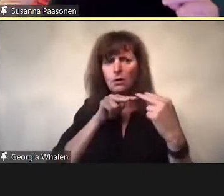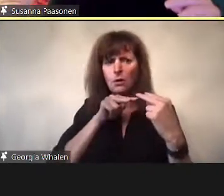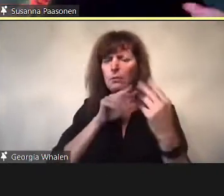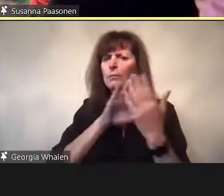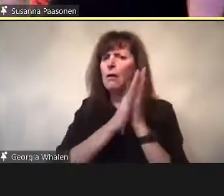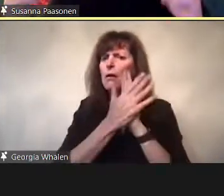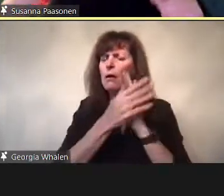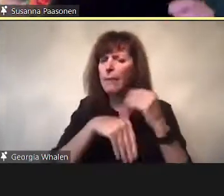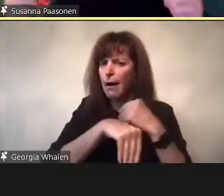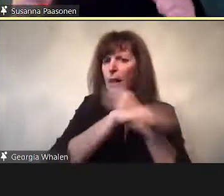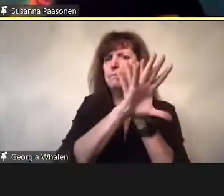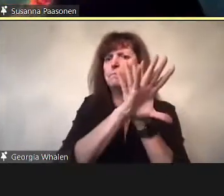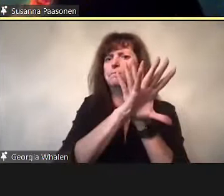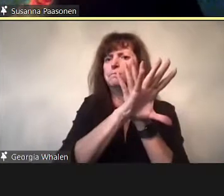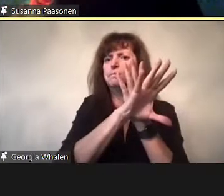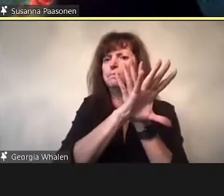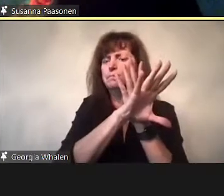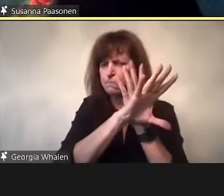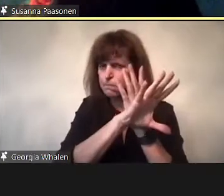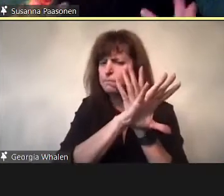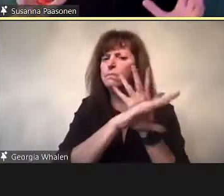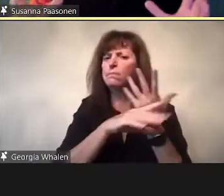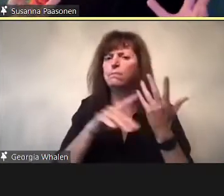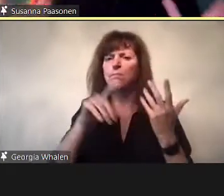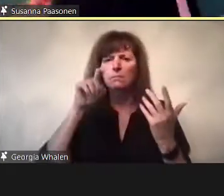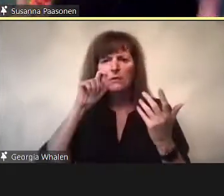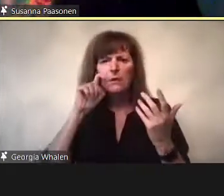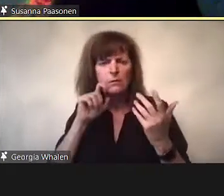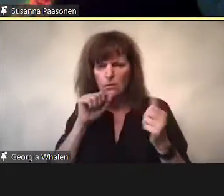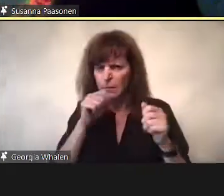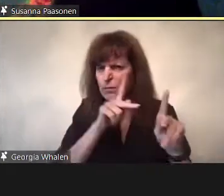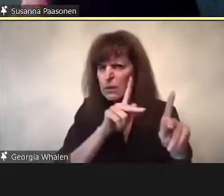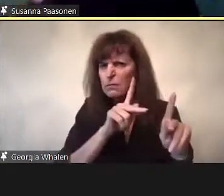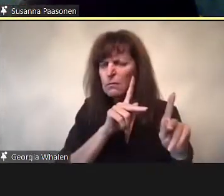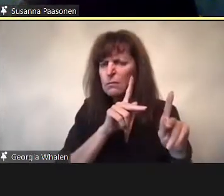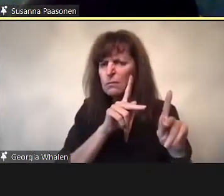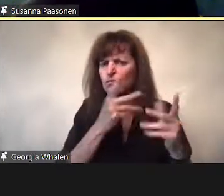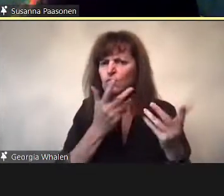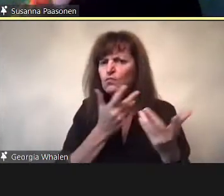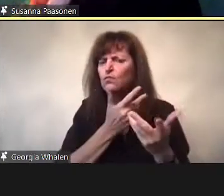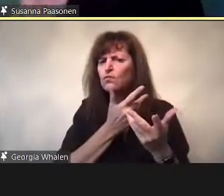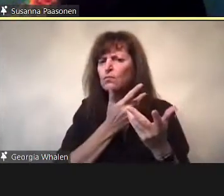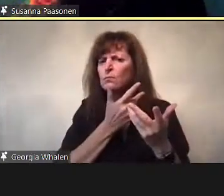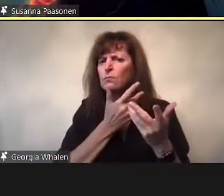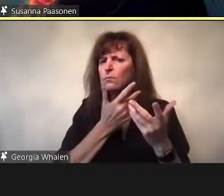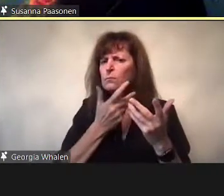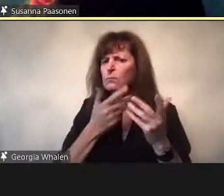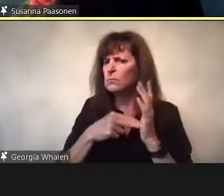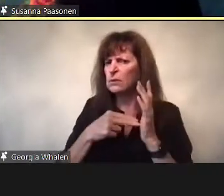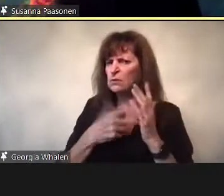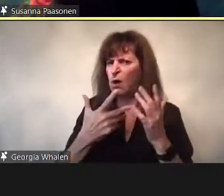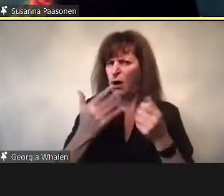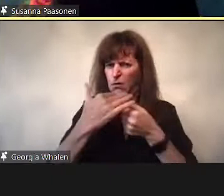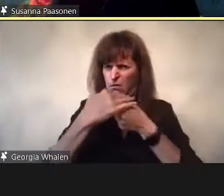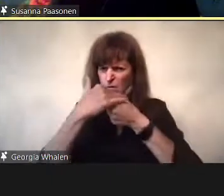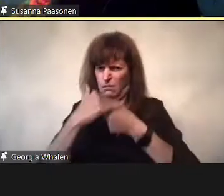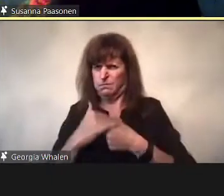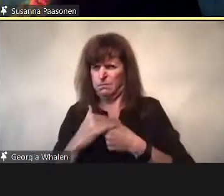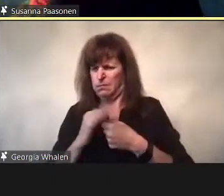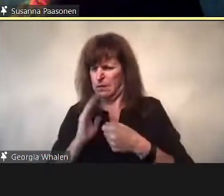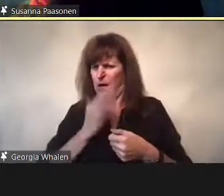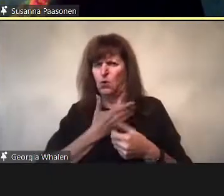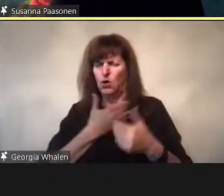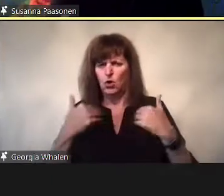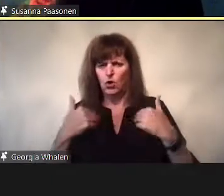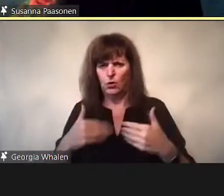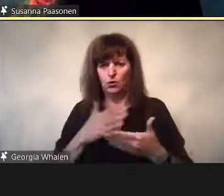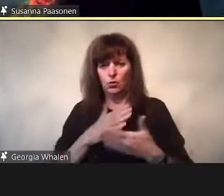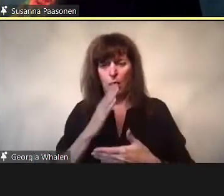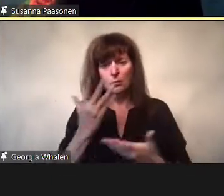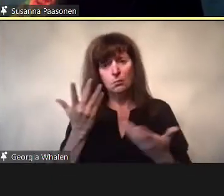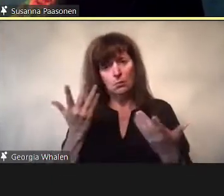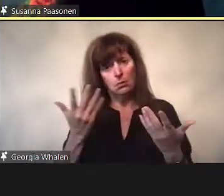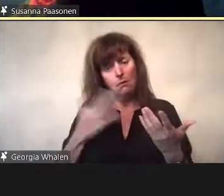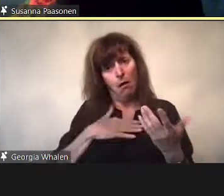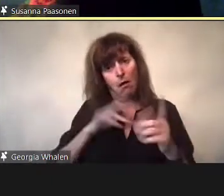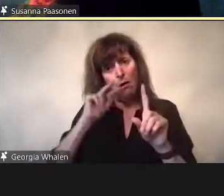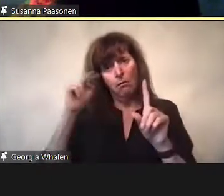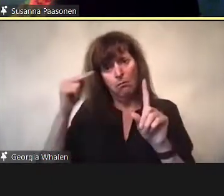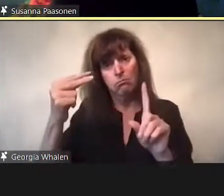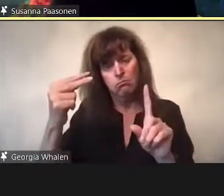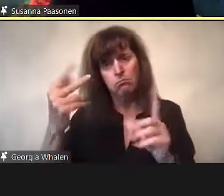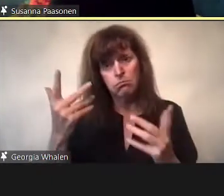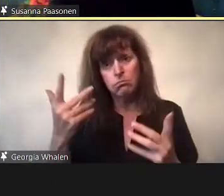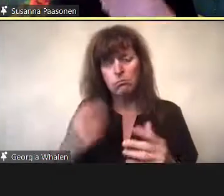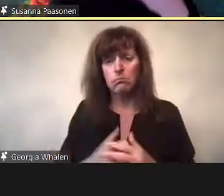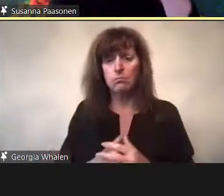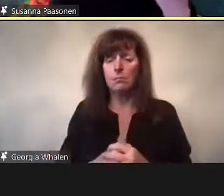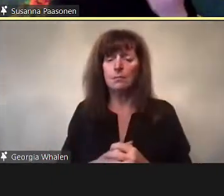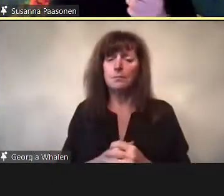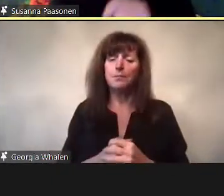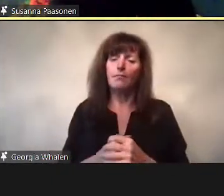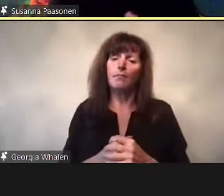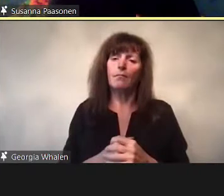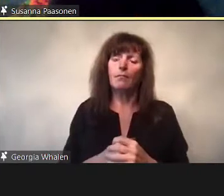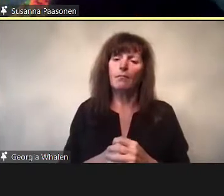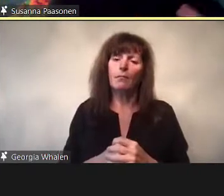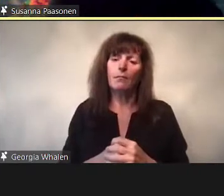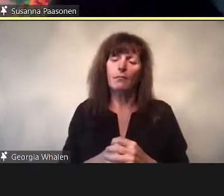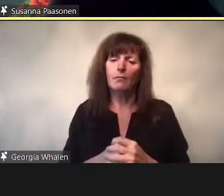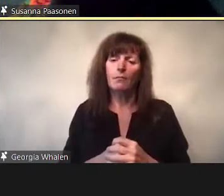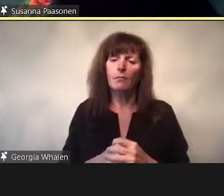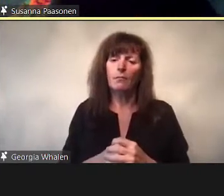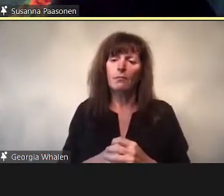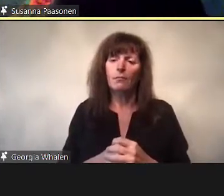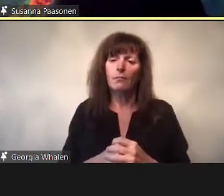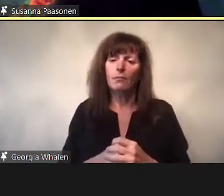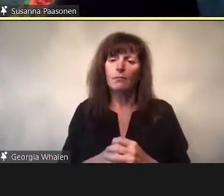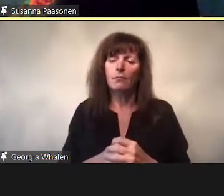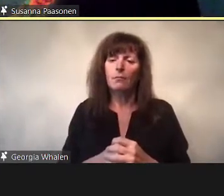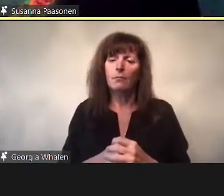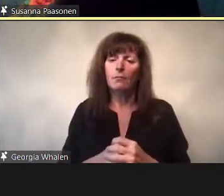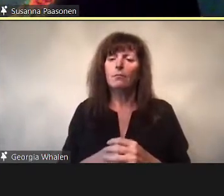or lead a satisfactory sexual life.